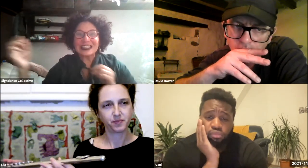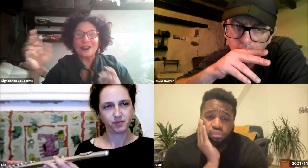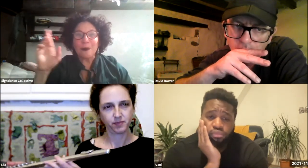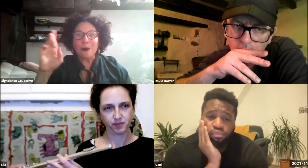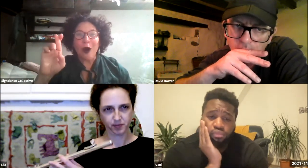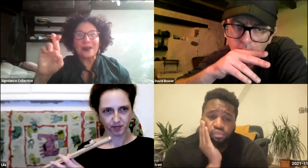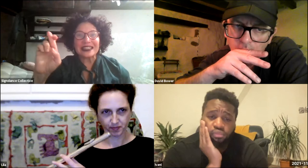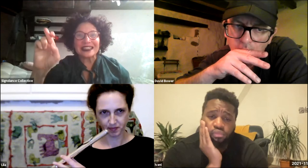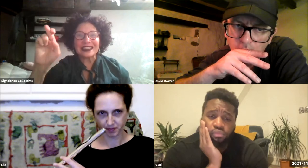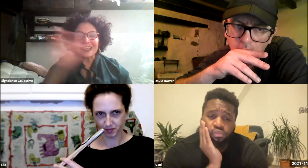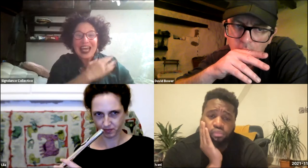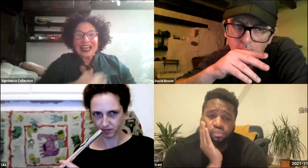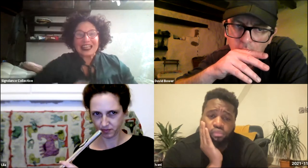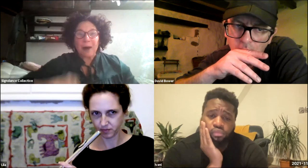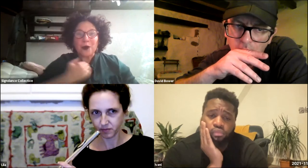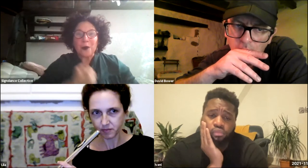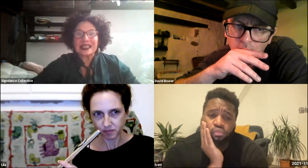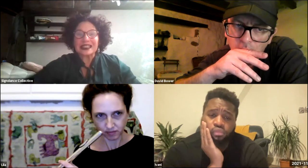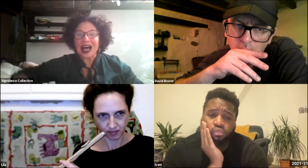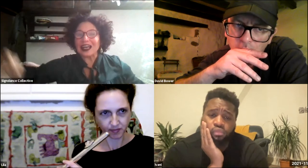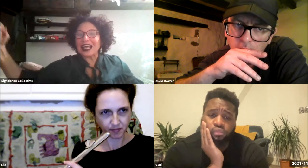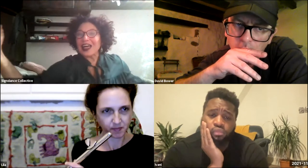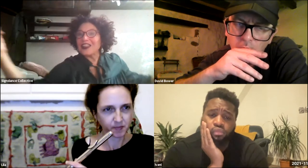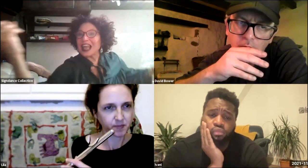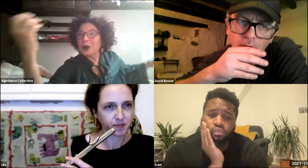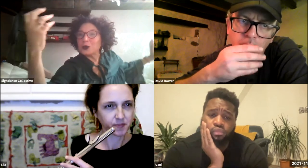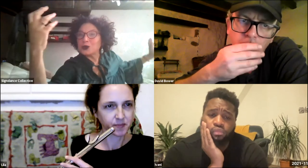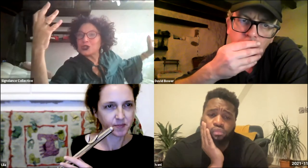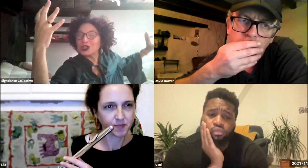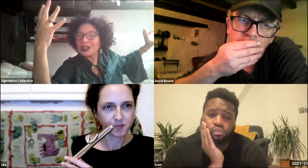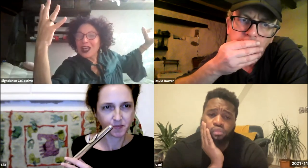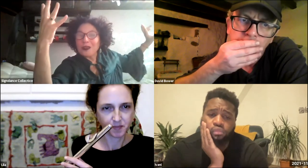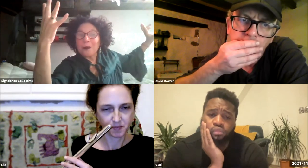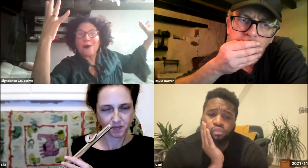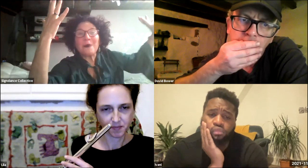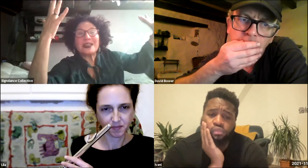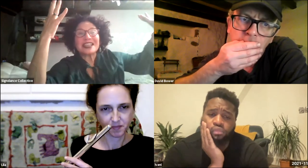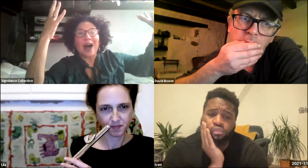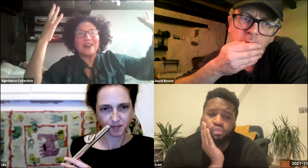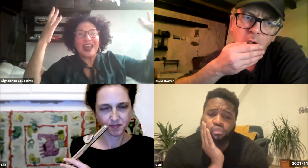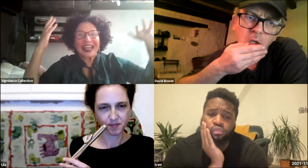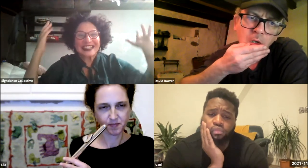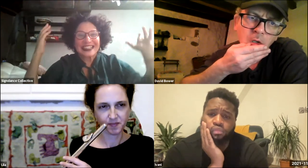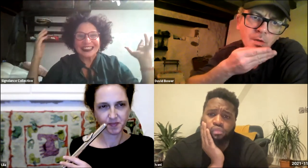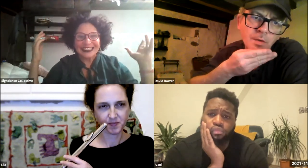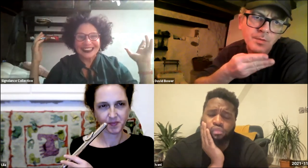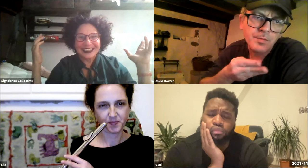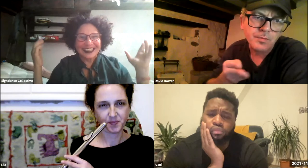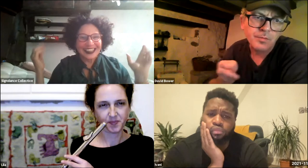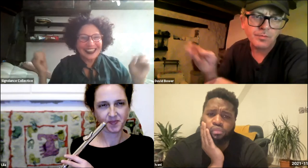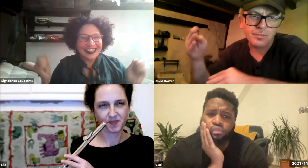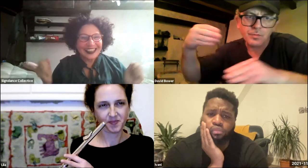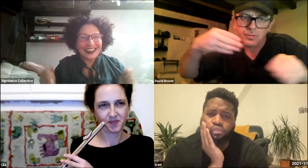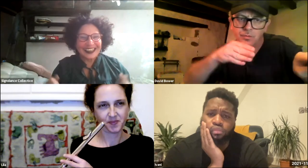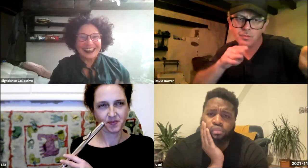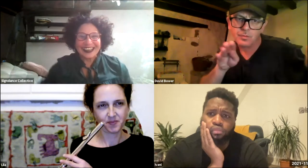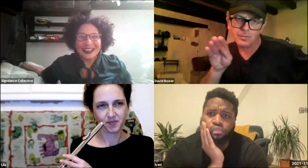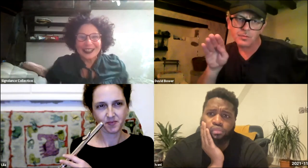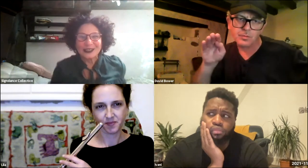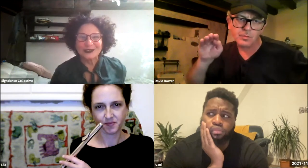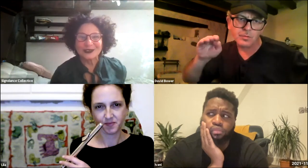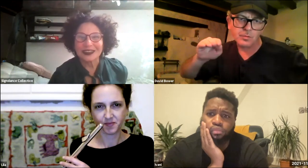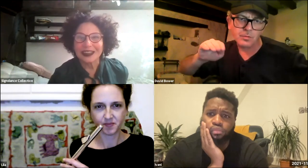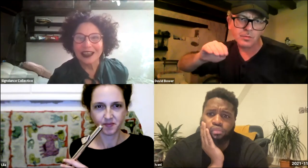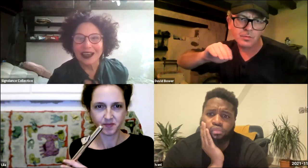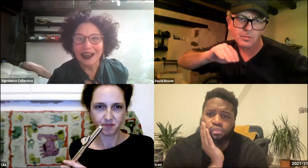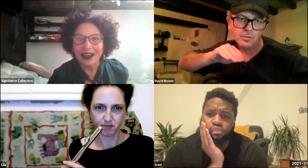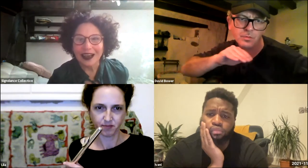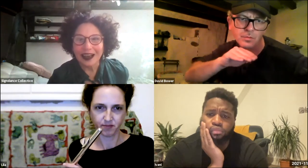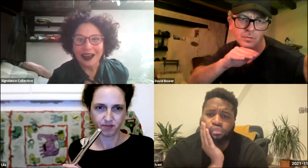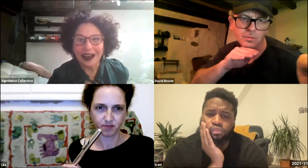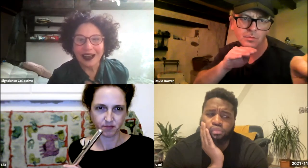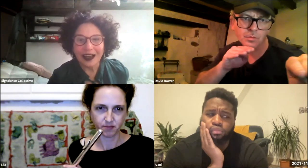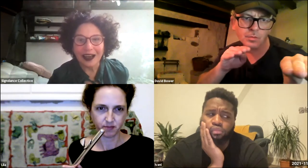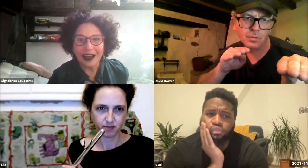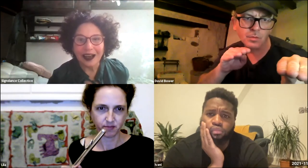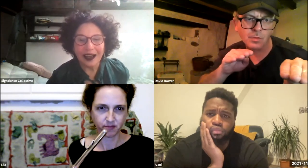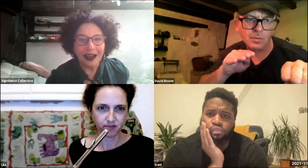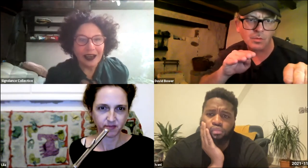and the bird is more connected to past values.